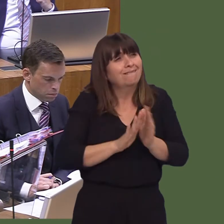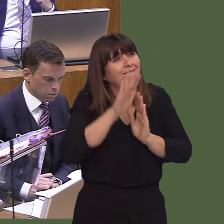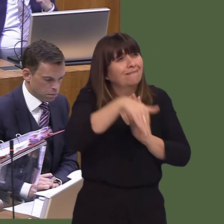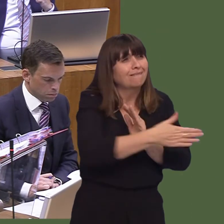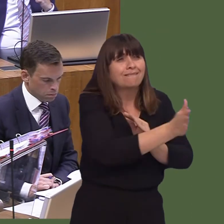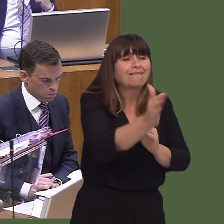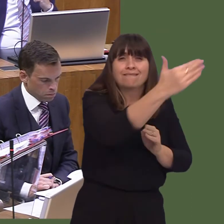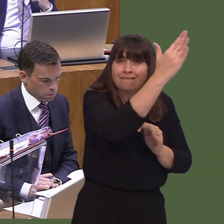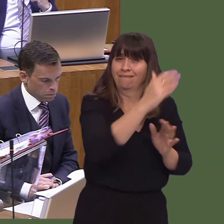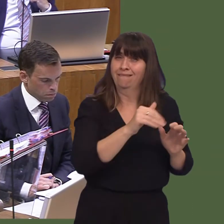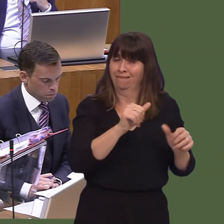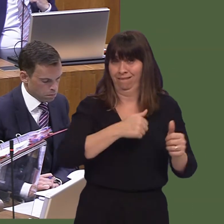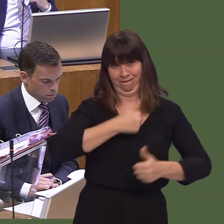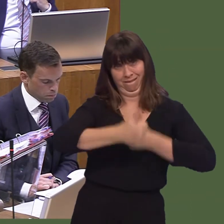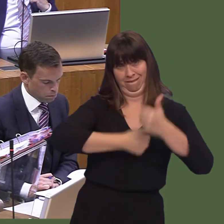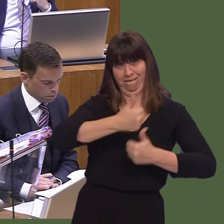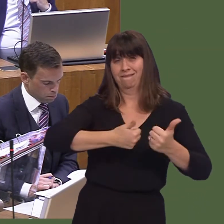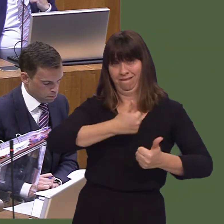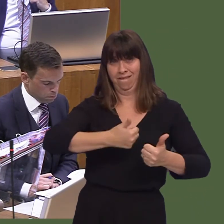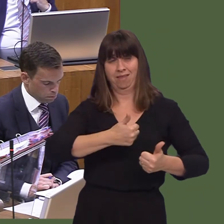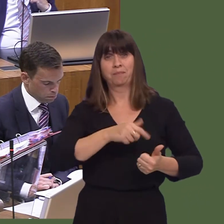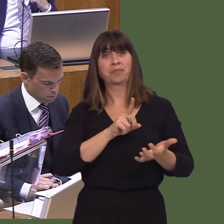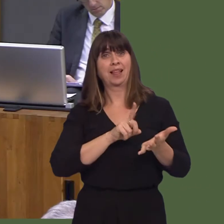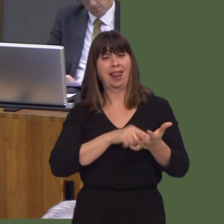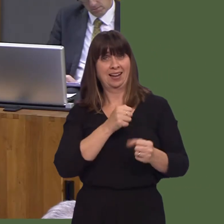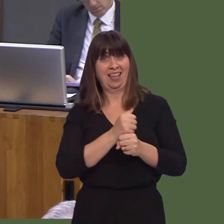in Llangefni to enable them to deliver their aspirations.